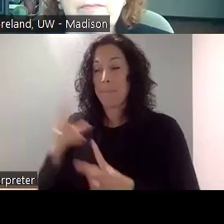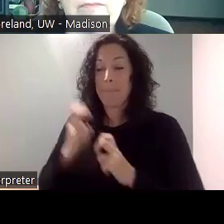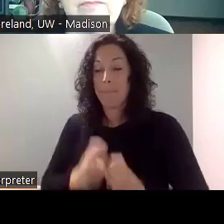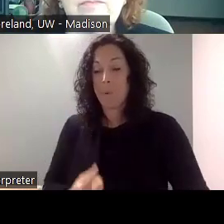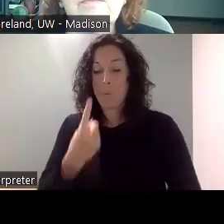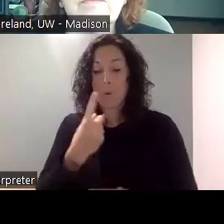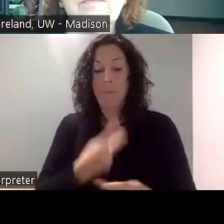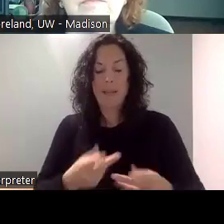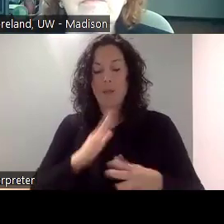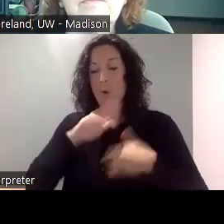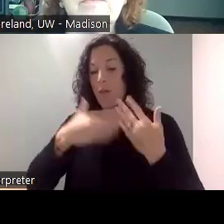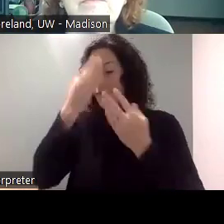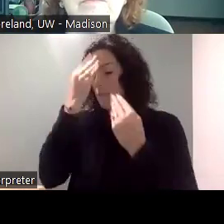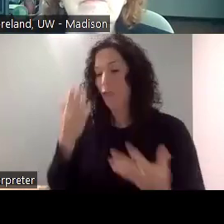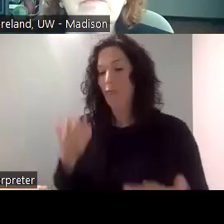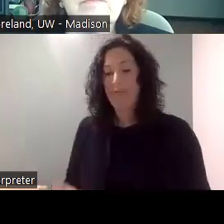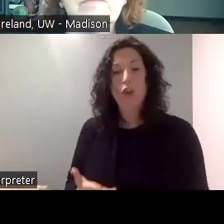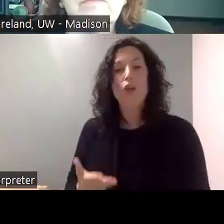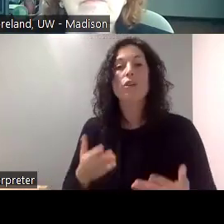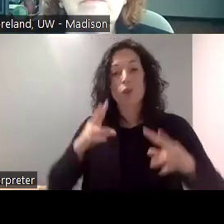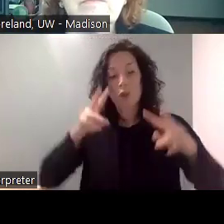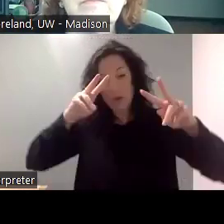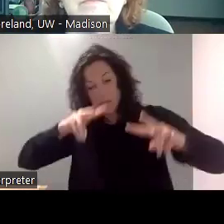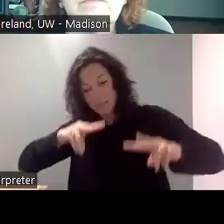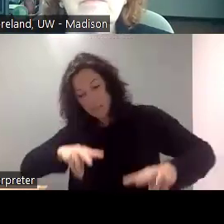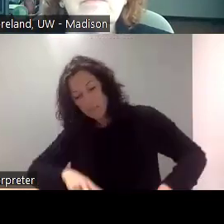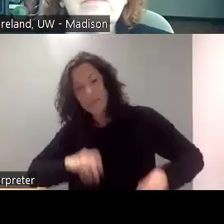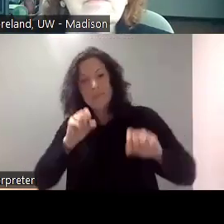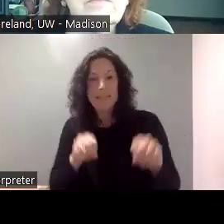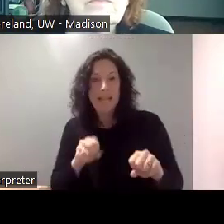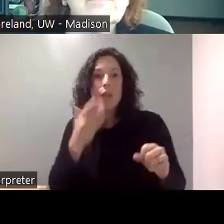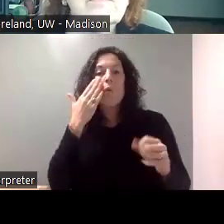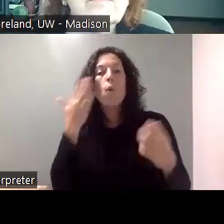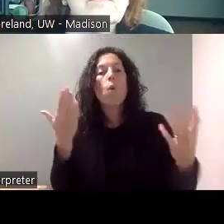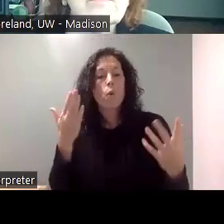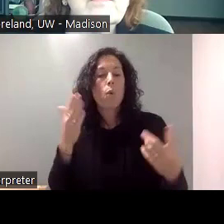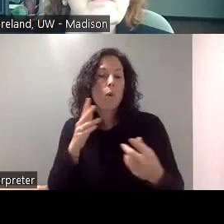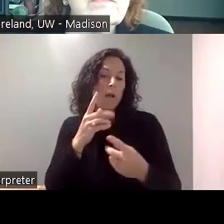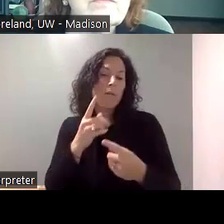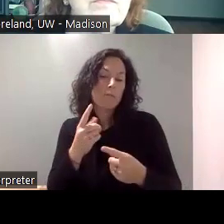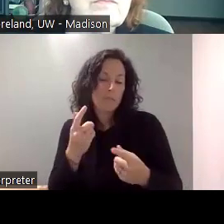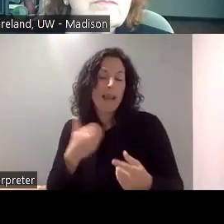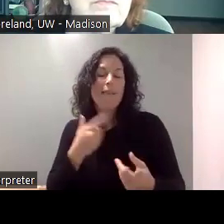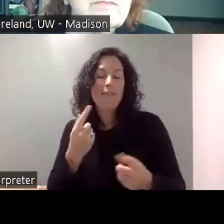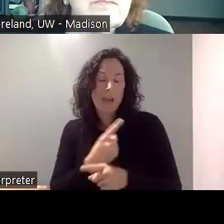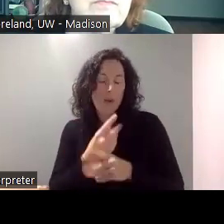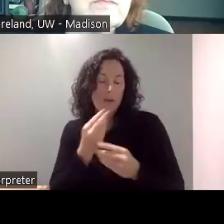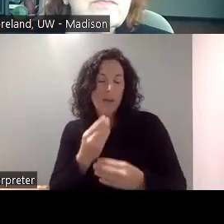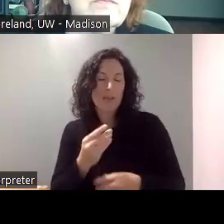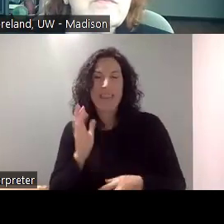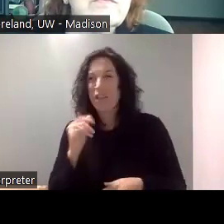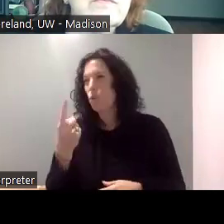that they need to do accurate other support reporting on that. So I think that's one of the big things is,